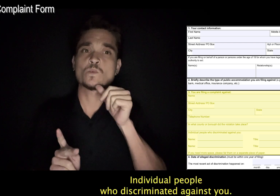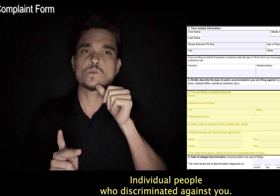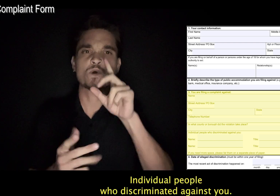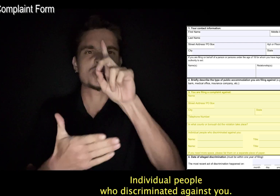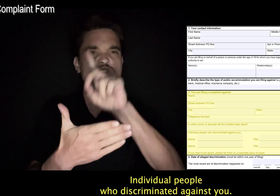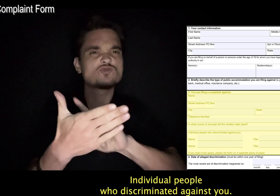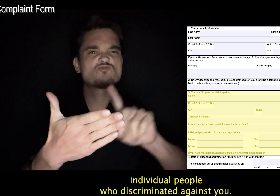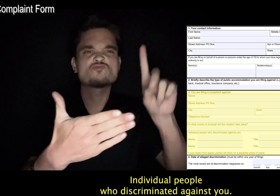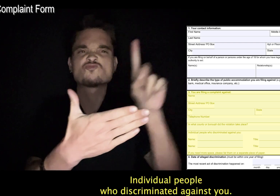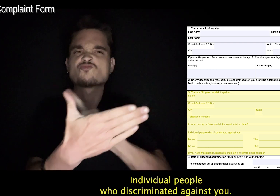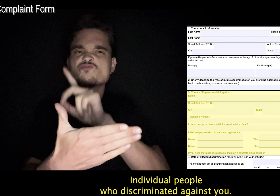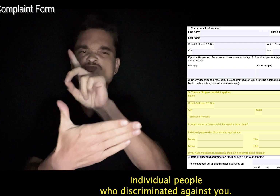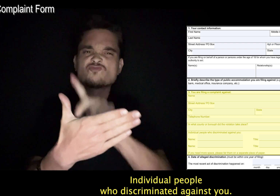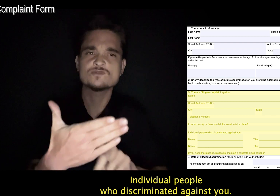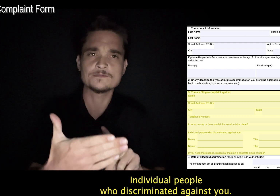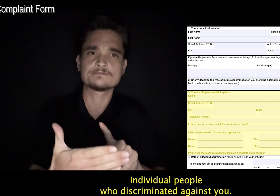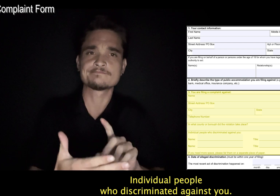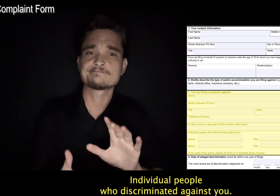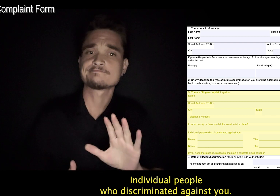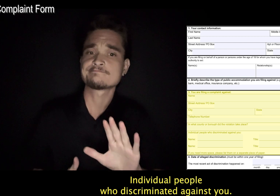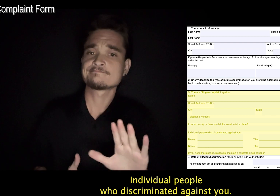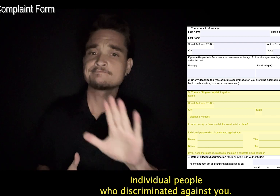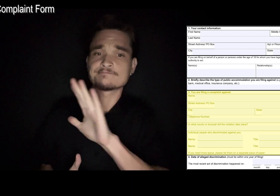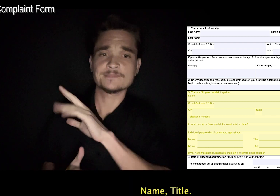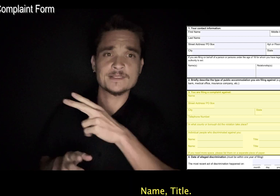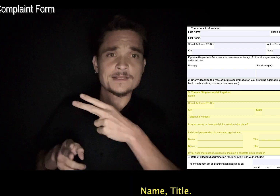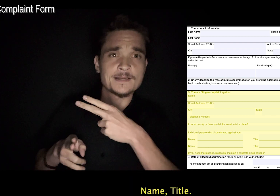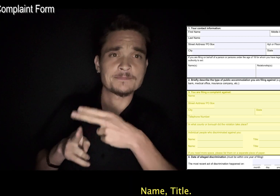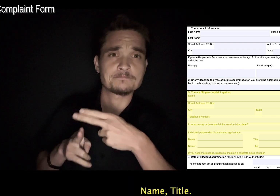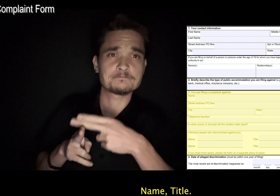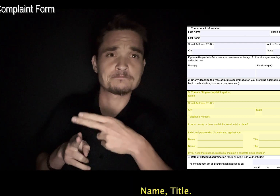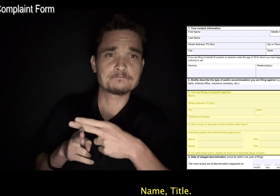Individual people who discriminated against you. Name, Title.